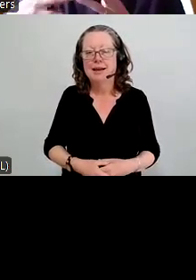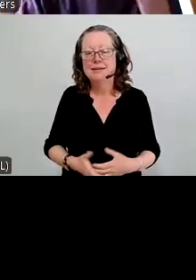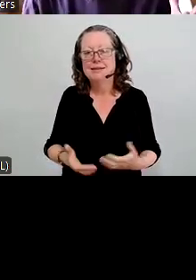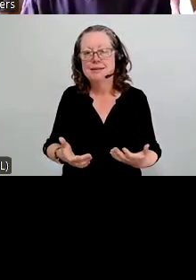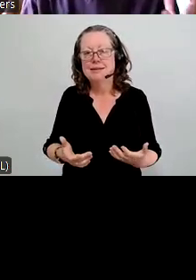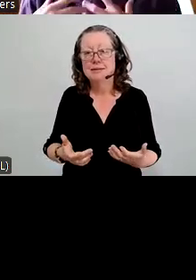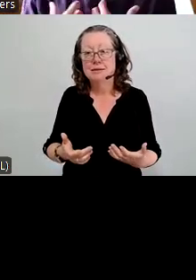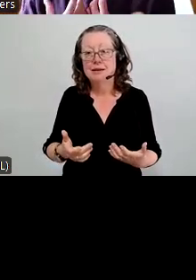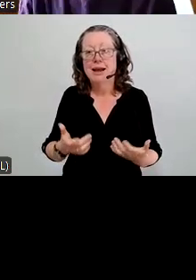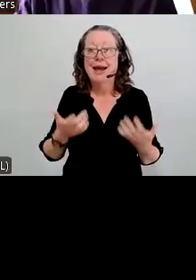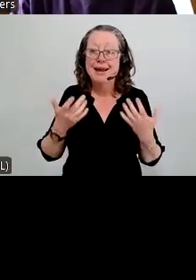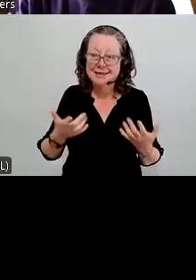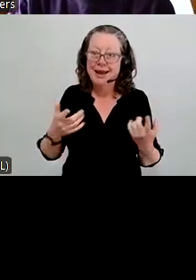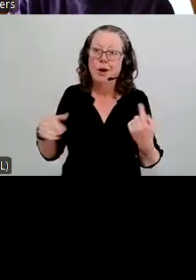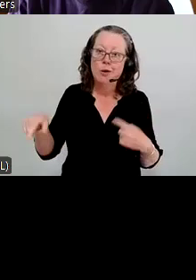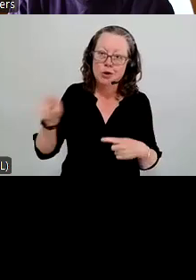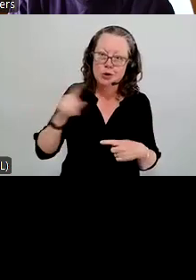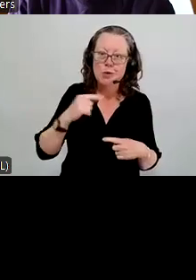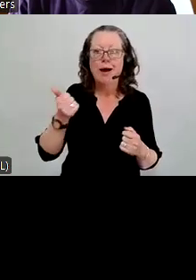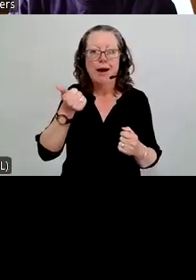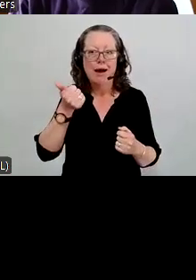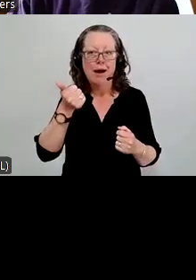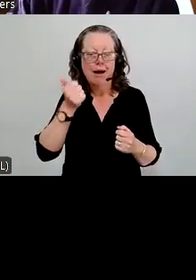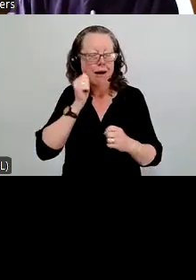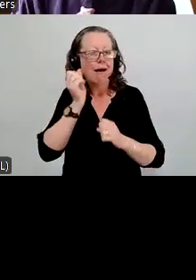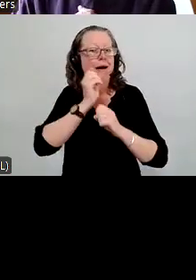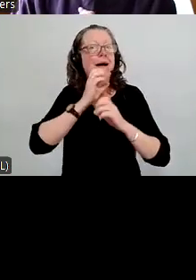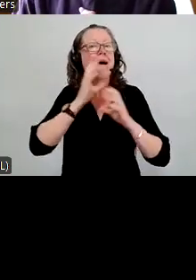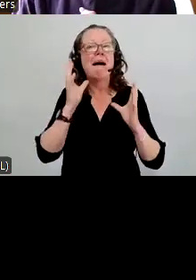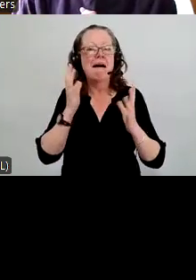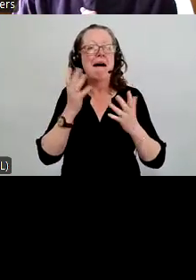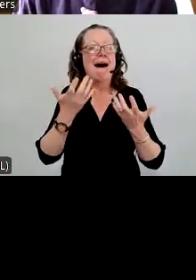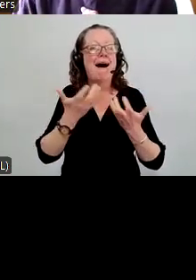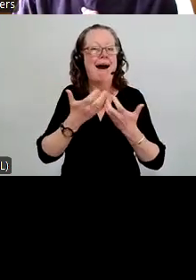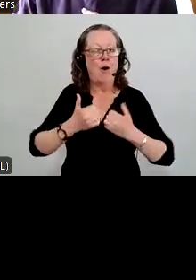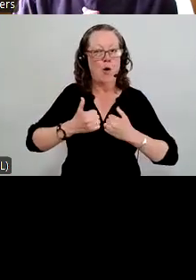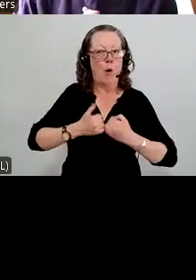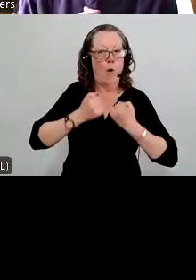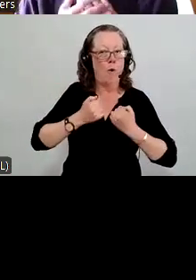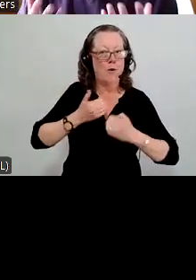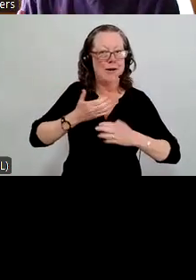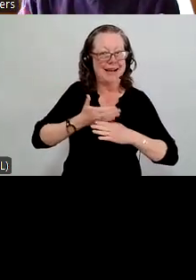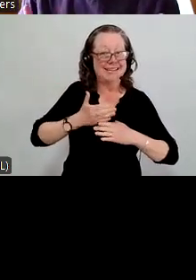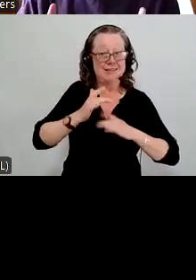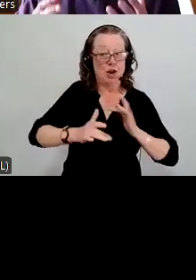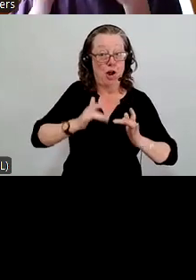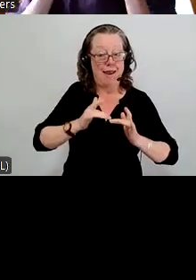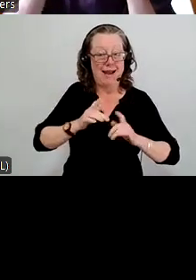of this now about how you potentially are tracked online, when you go to a website, and you go, "Oh,